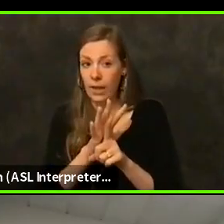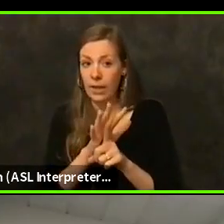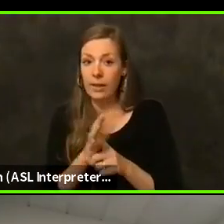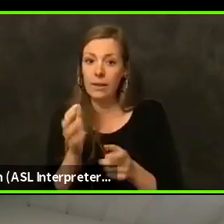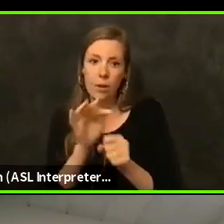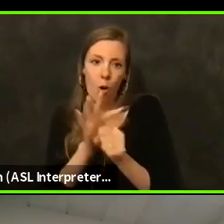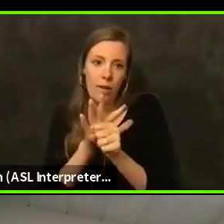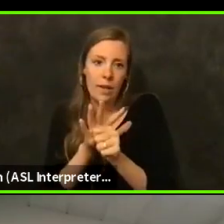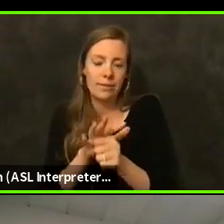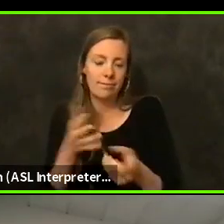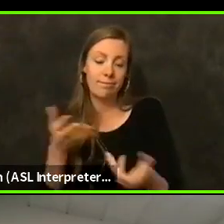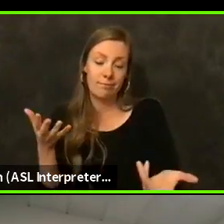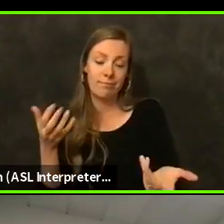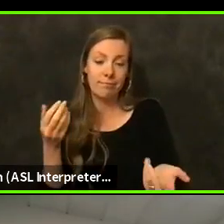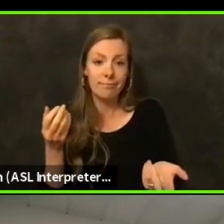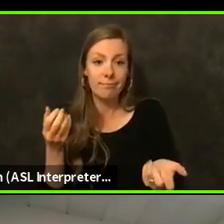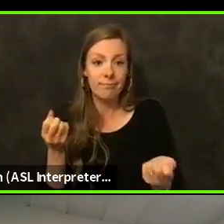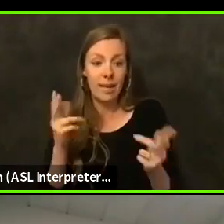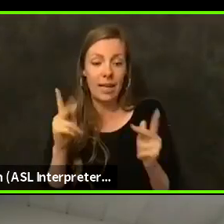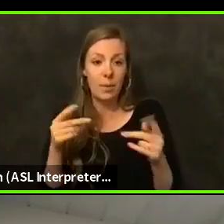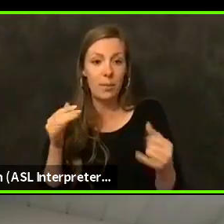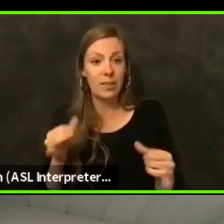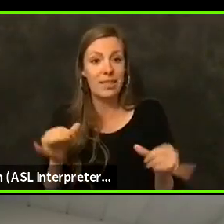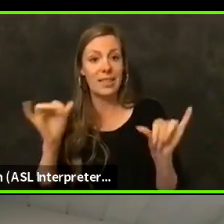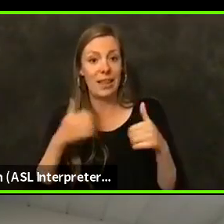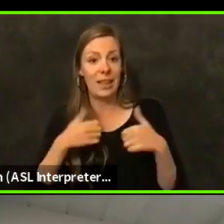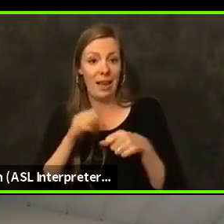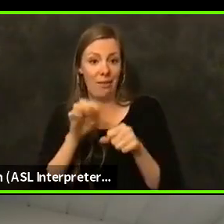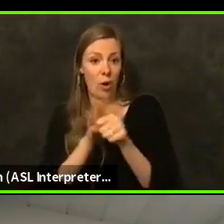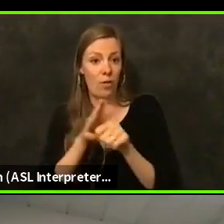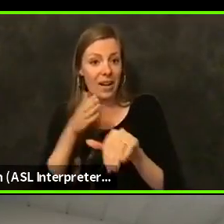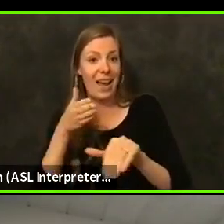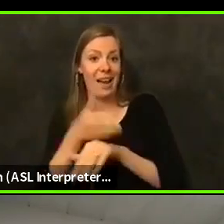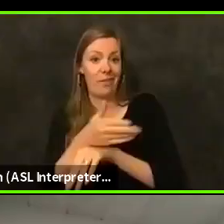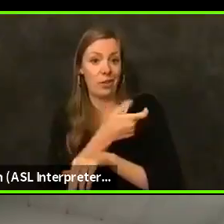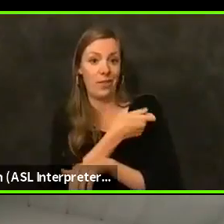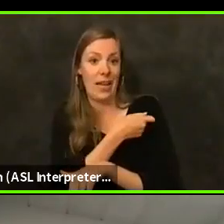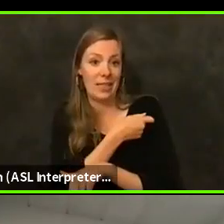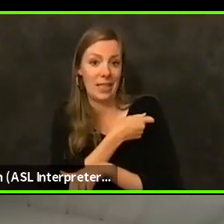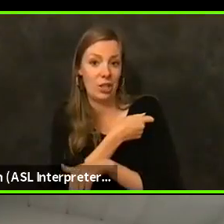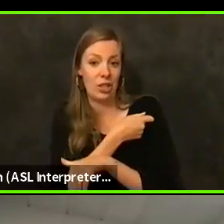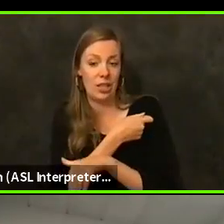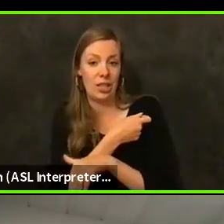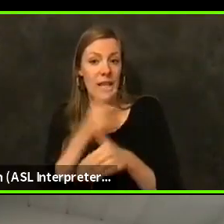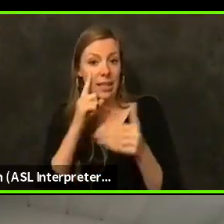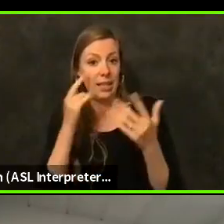certain percentage of people do get covered even after vaccination. I would say if you've been vaccinated